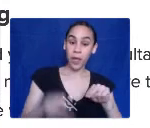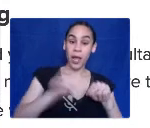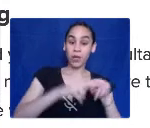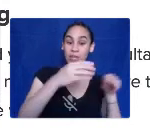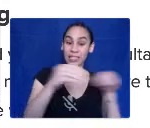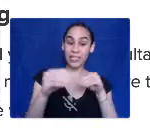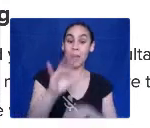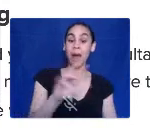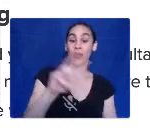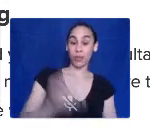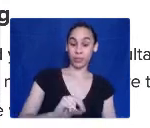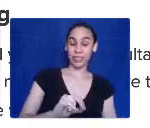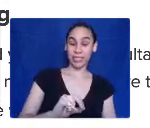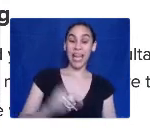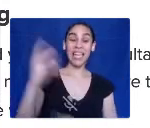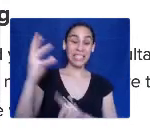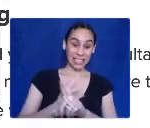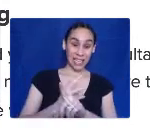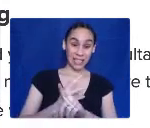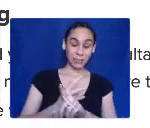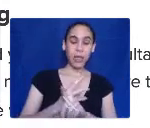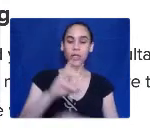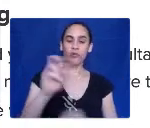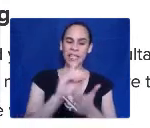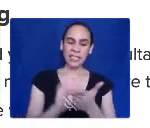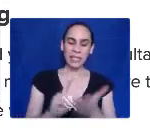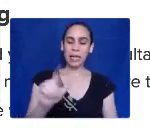in six months by redesigning the landing page after extensive customer interviews